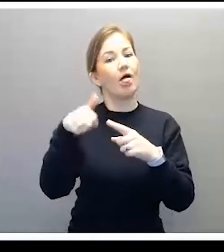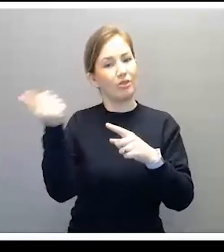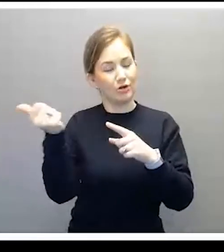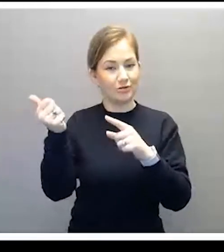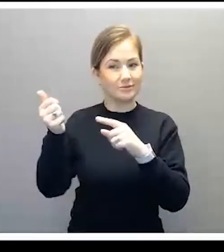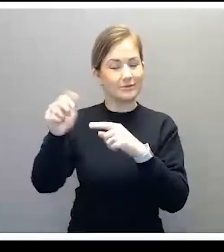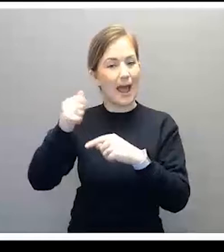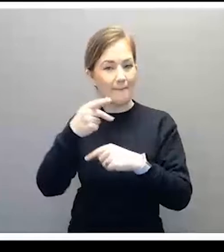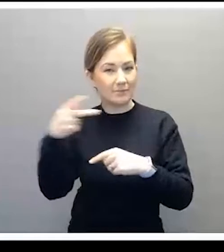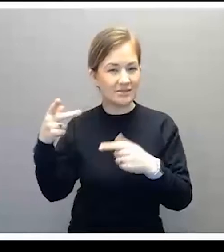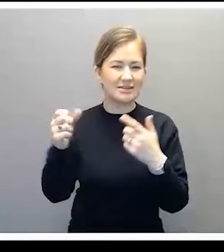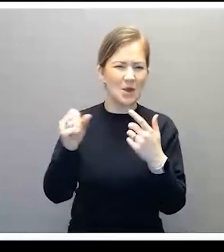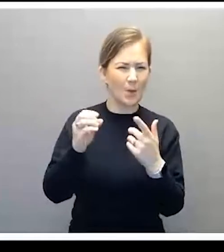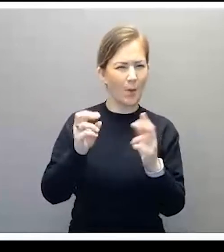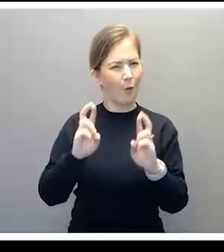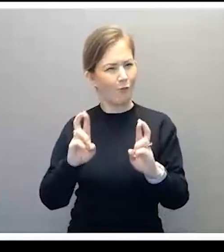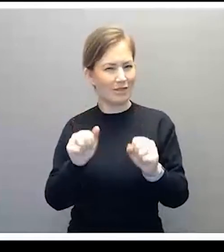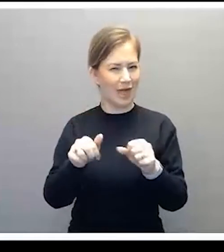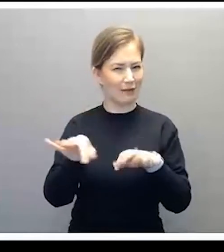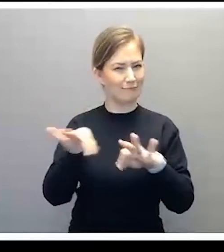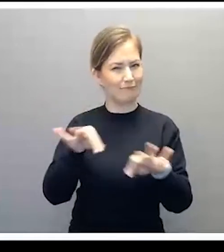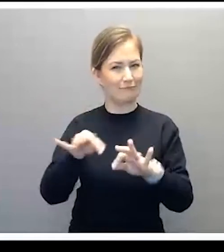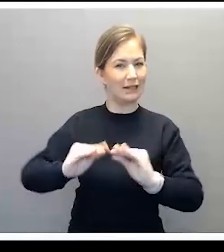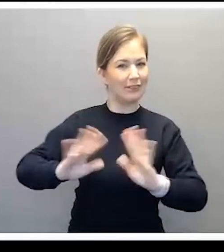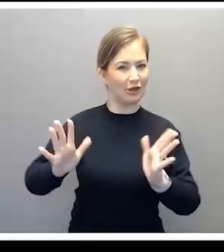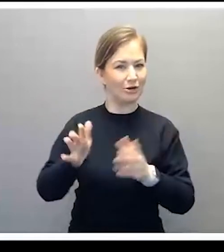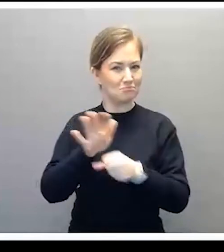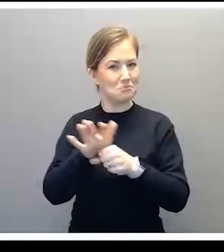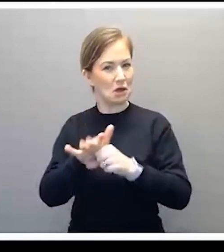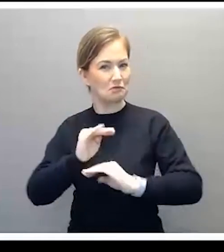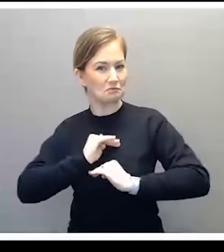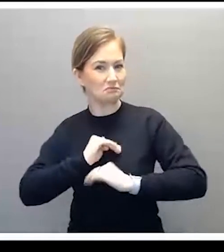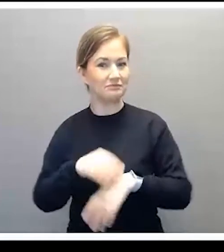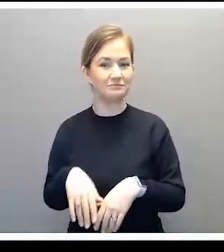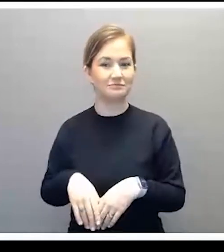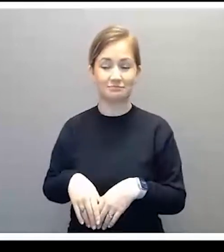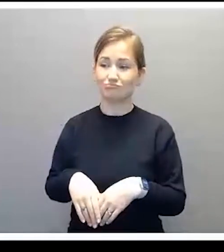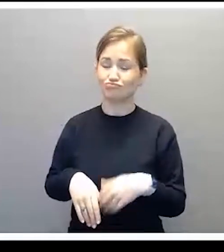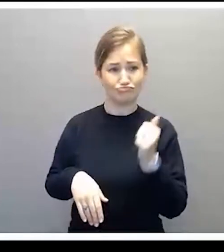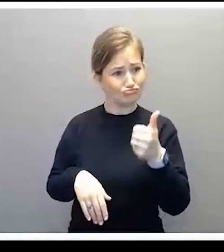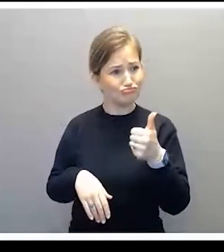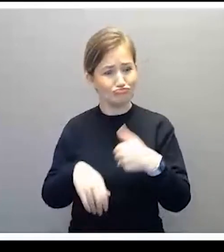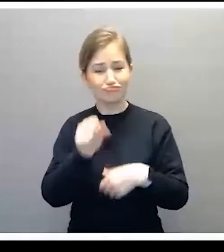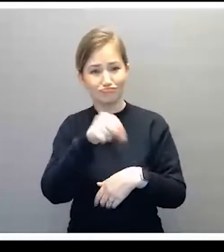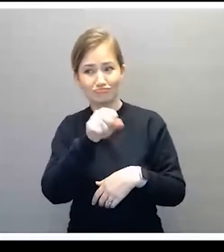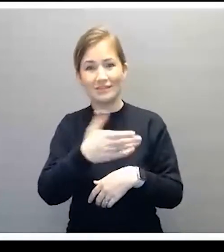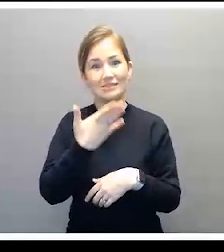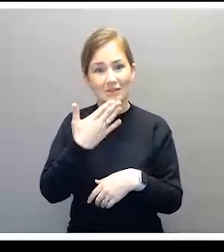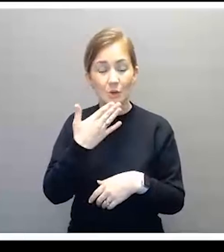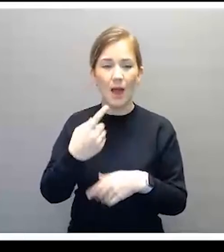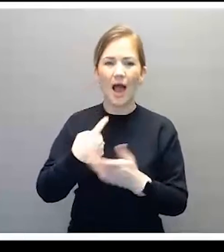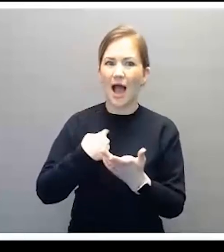that are accustomed to doing it. So hopefully, that level sets it a little bit. That's awesome. Thanks for the background, Christian.